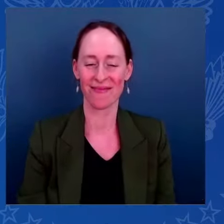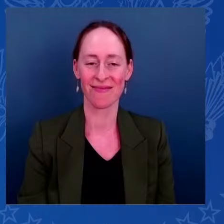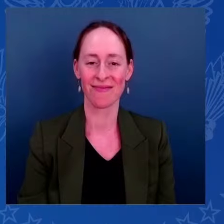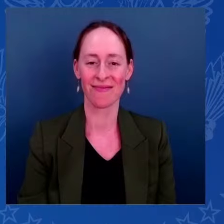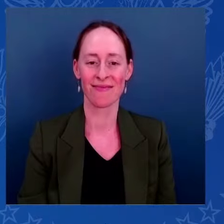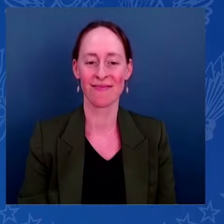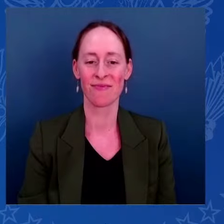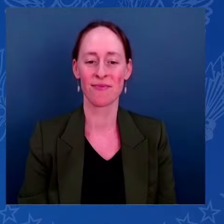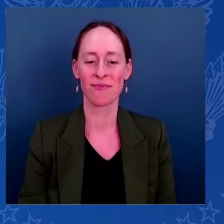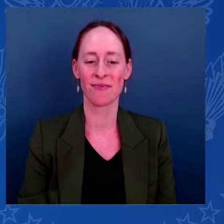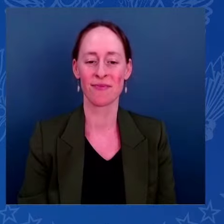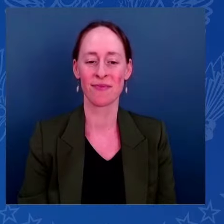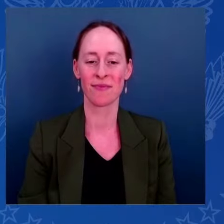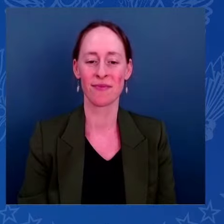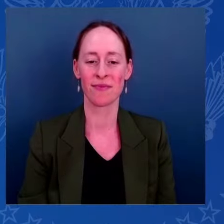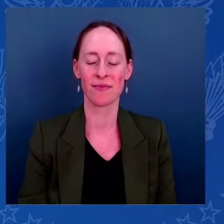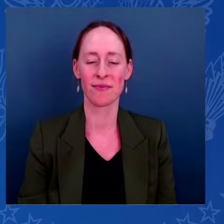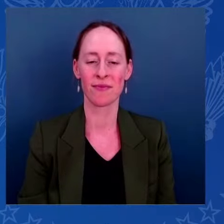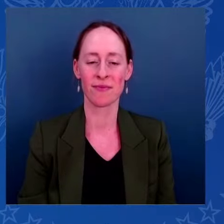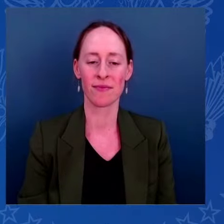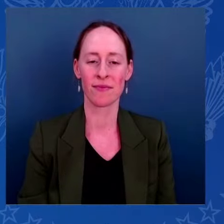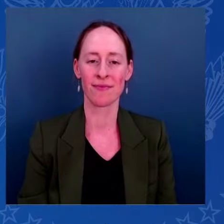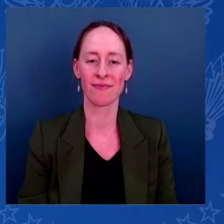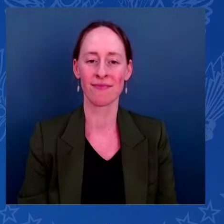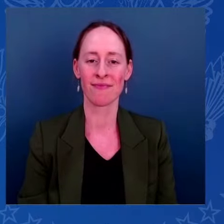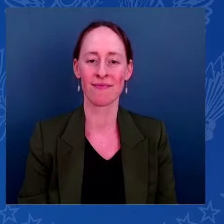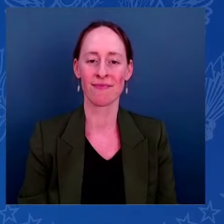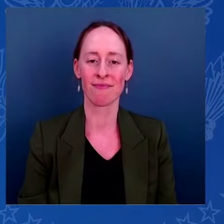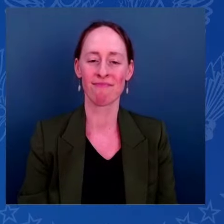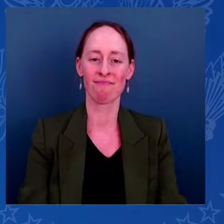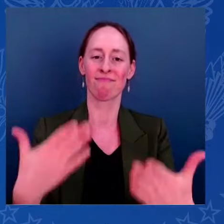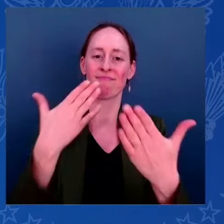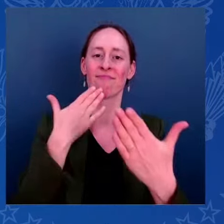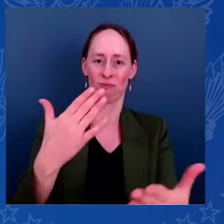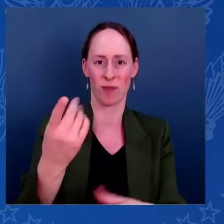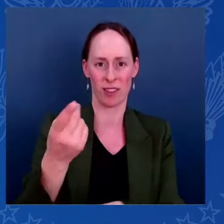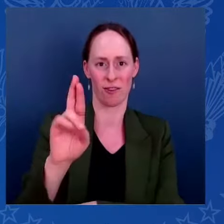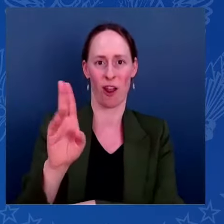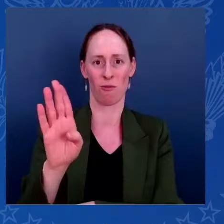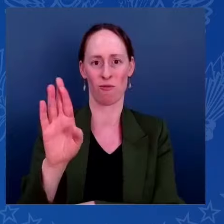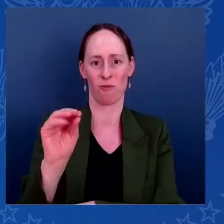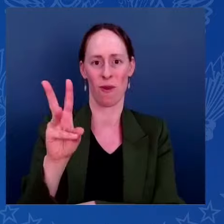Thank you, Dr. Brown, for th- -- your generous introduction and for your incredible cancer research you're doing.